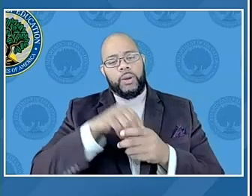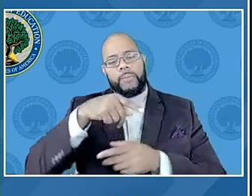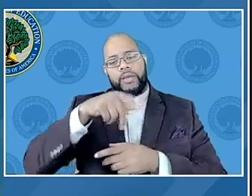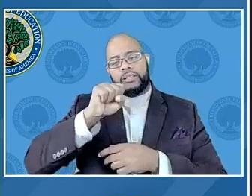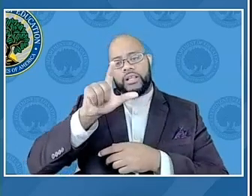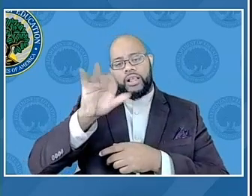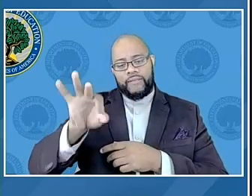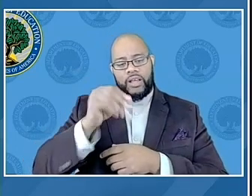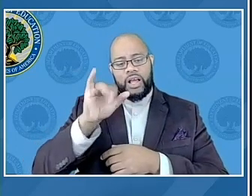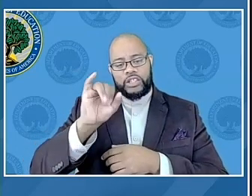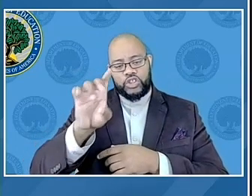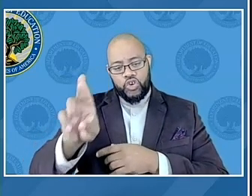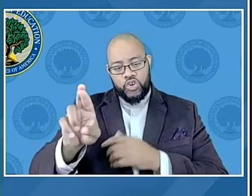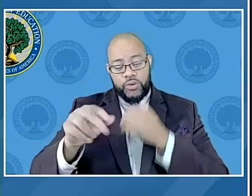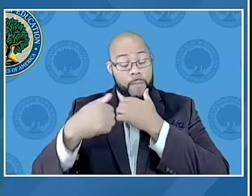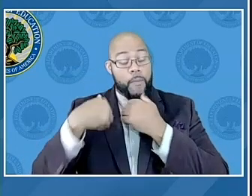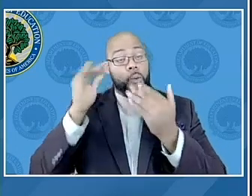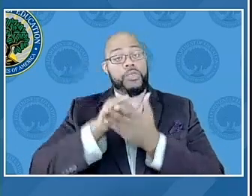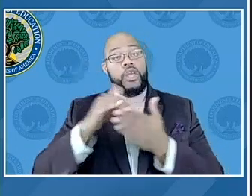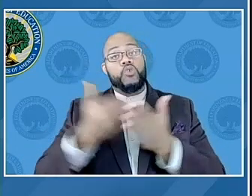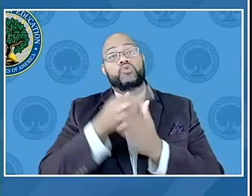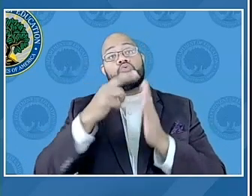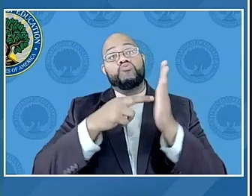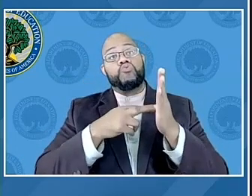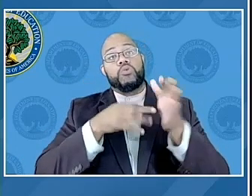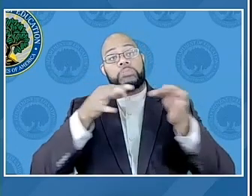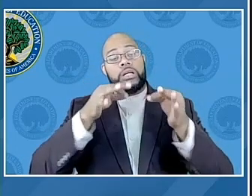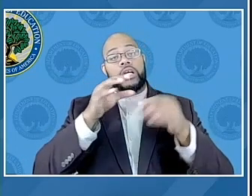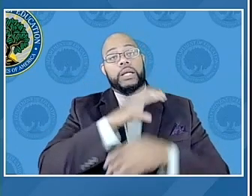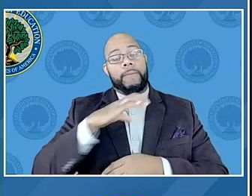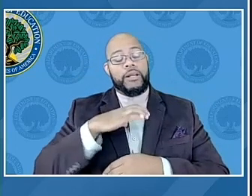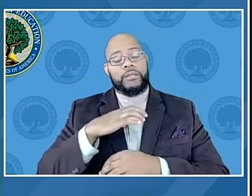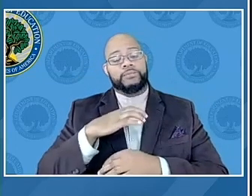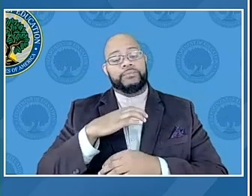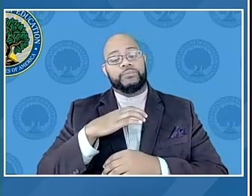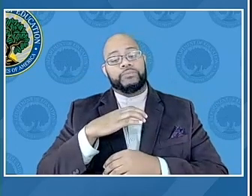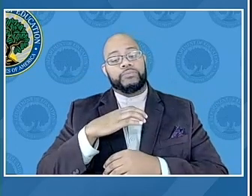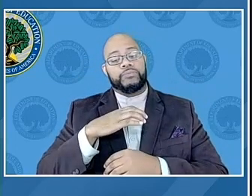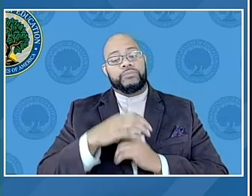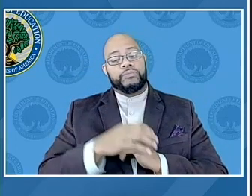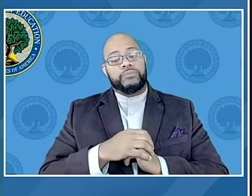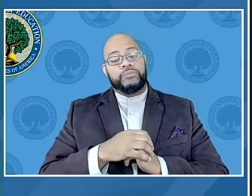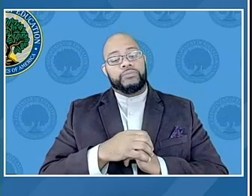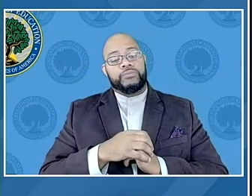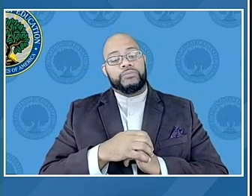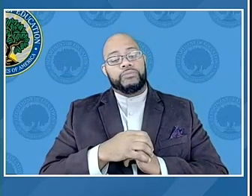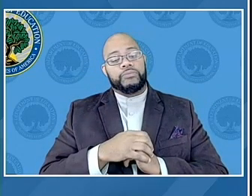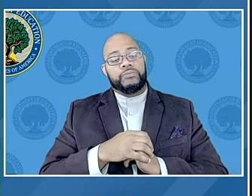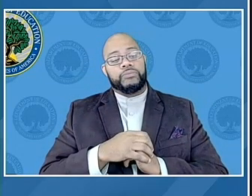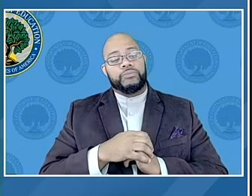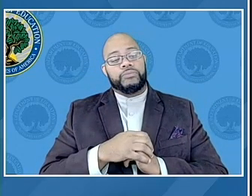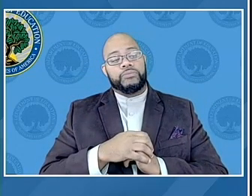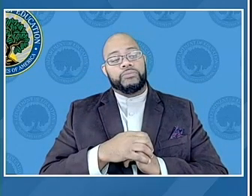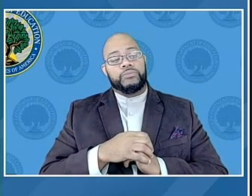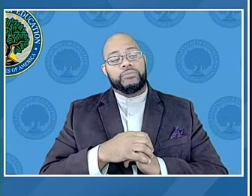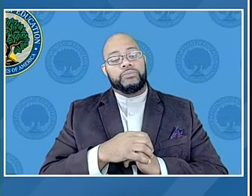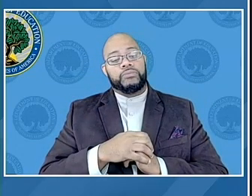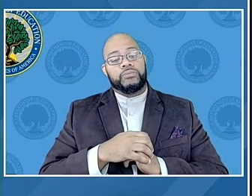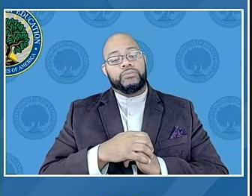My hope is that the new rulemaking committees, the committee, the rulemaking committee notices the issues that are